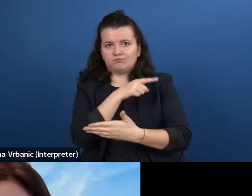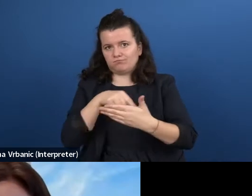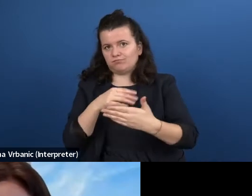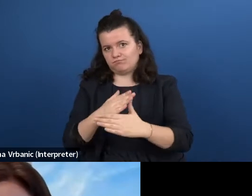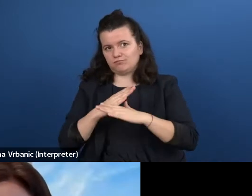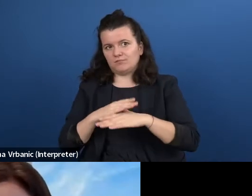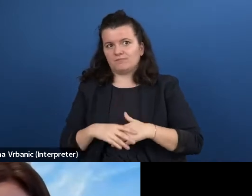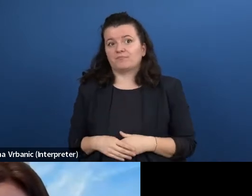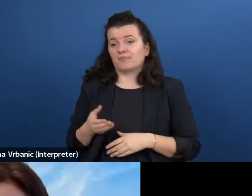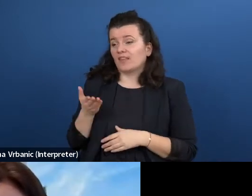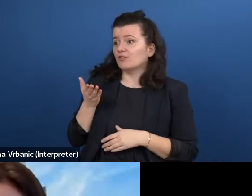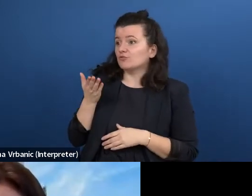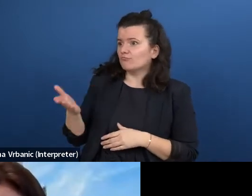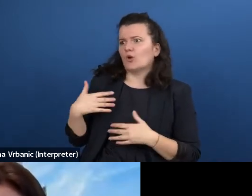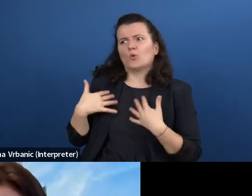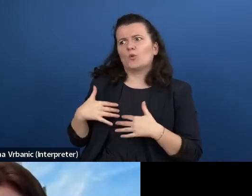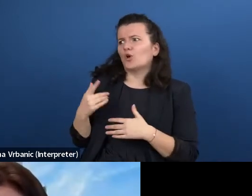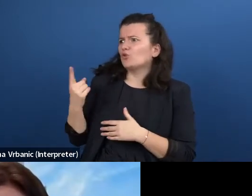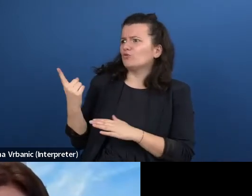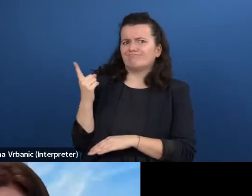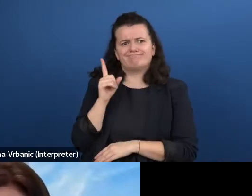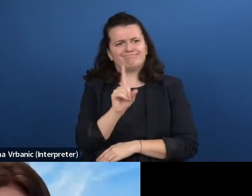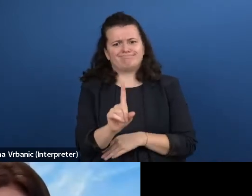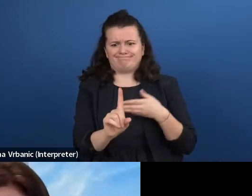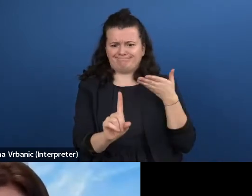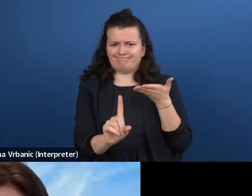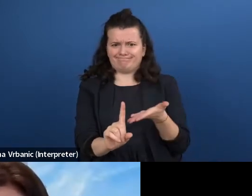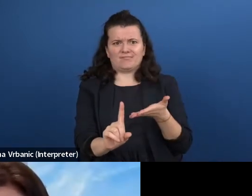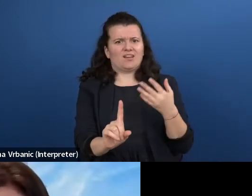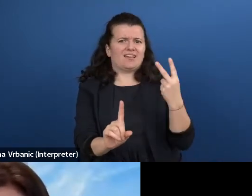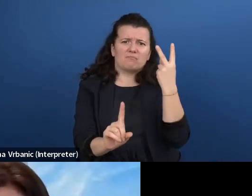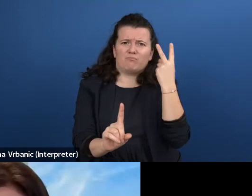and the backing of your office in this very important webinar